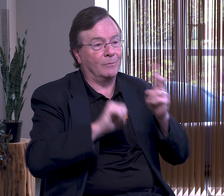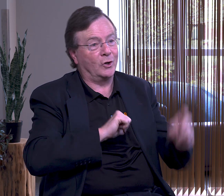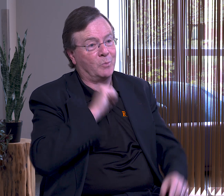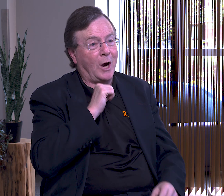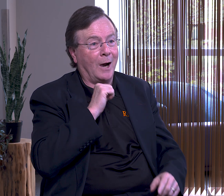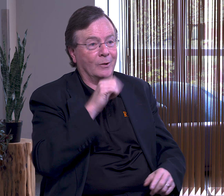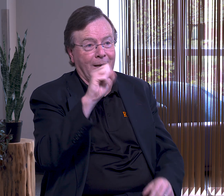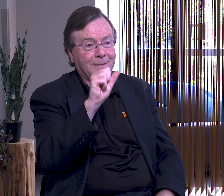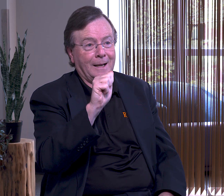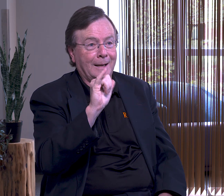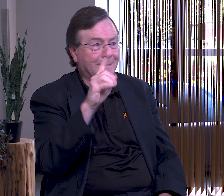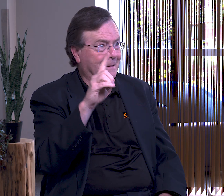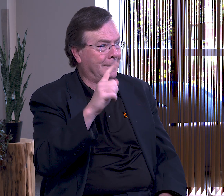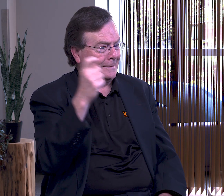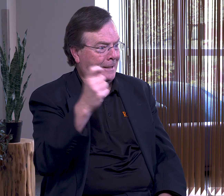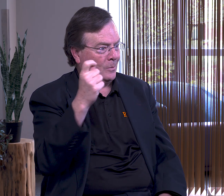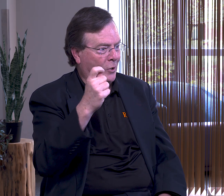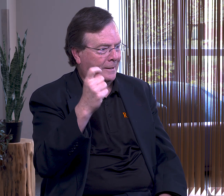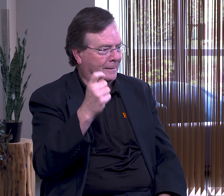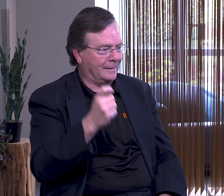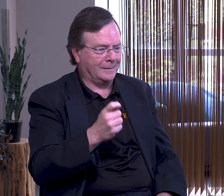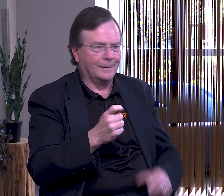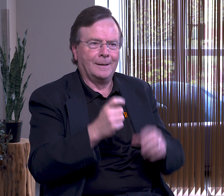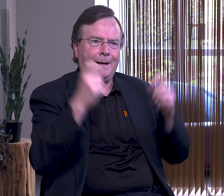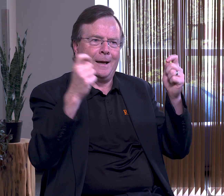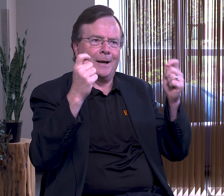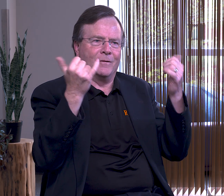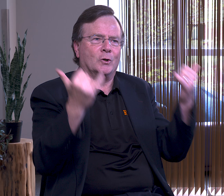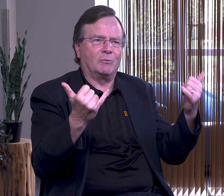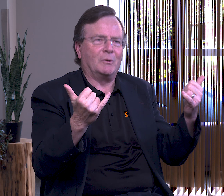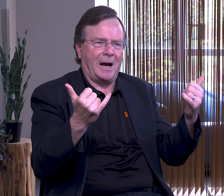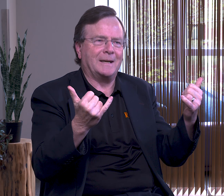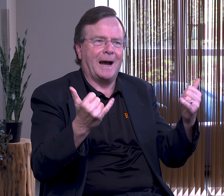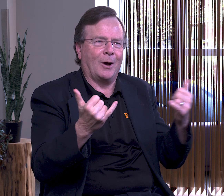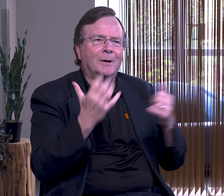I'm very proud that SAISD is celebrating its anniversary right now,